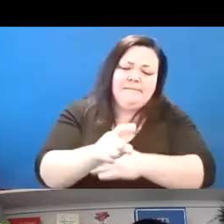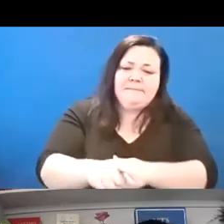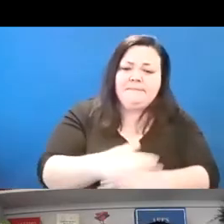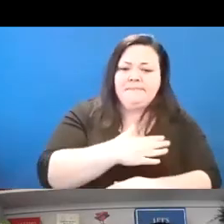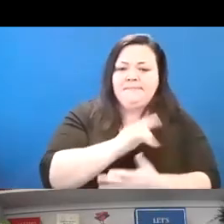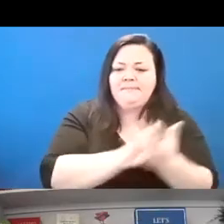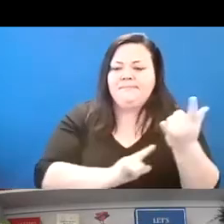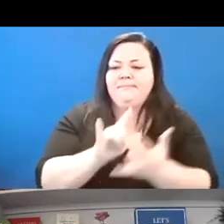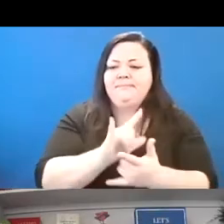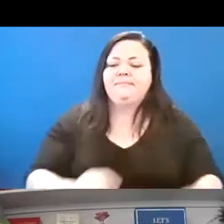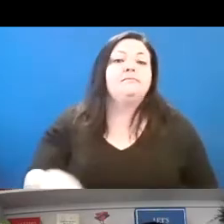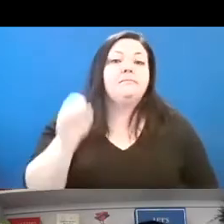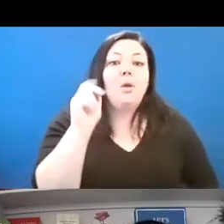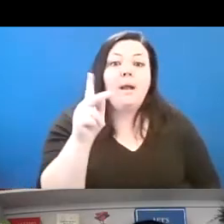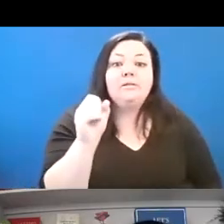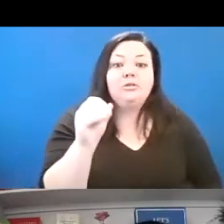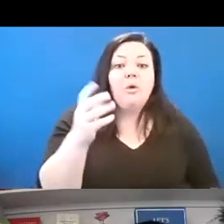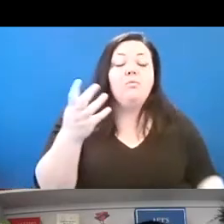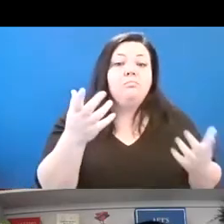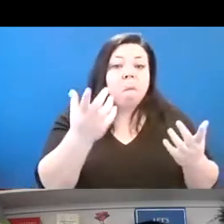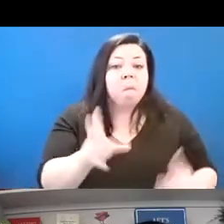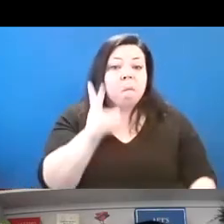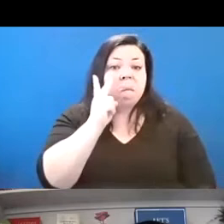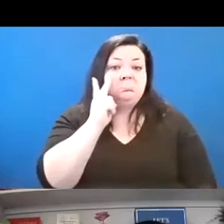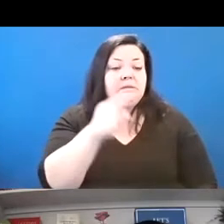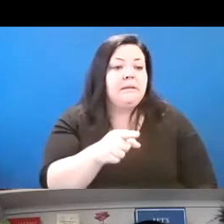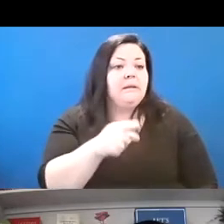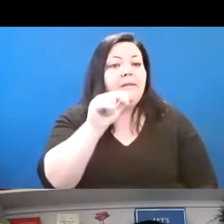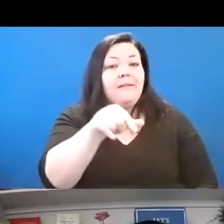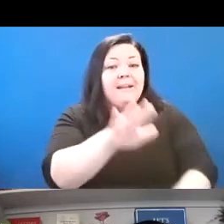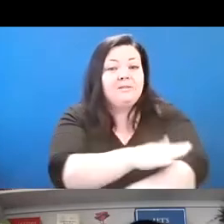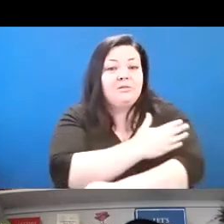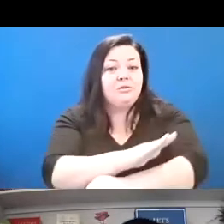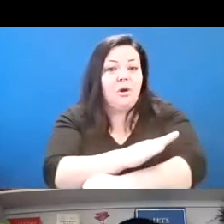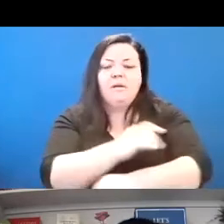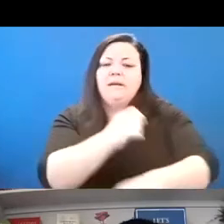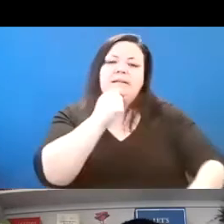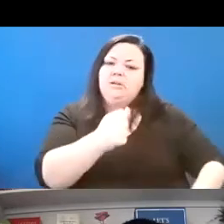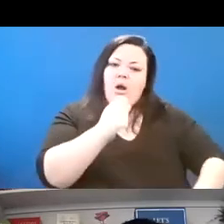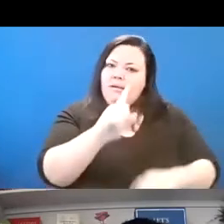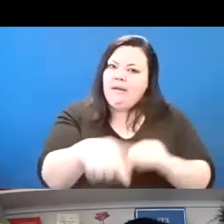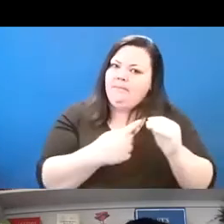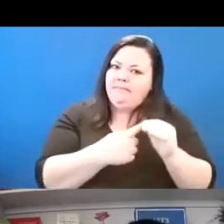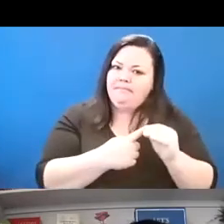okay so as we can see here this song is not about a homosexual relationship